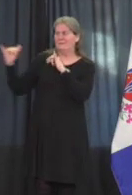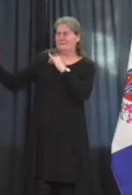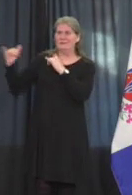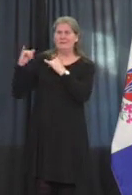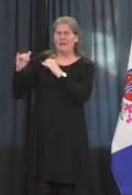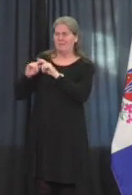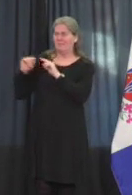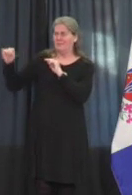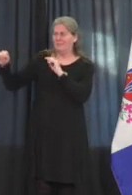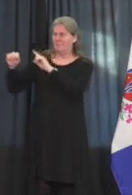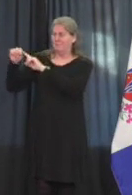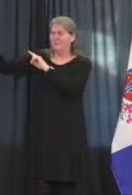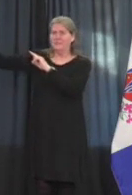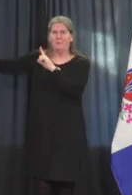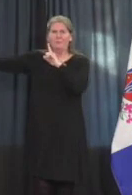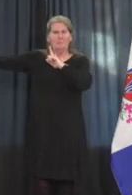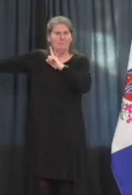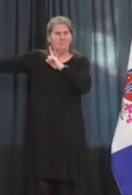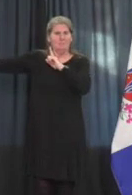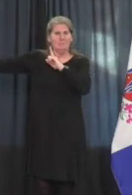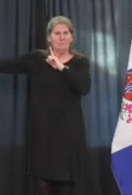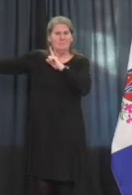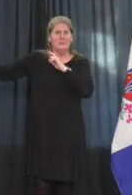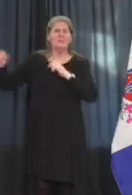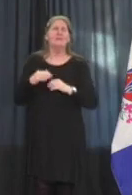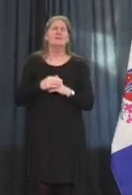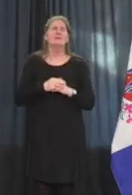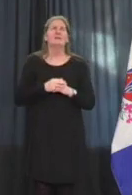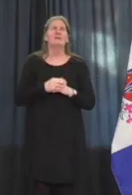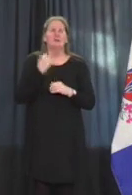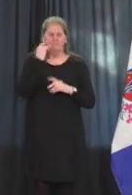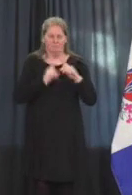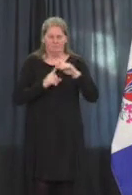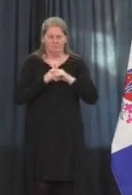THEY WILL BE WANTING TO OBSERVE THE SAME THING AND SO WILL YOU. A SITUATION WHERE THERE IS A